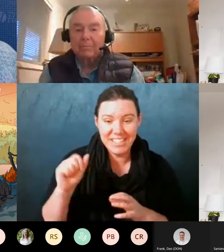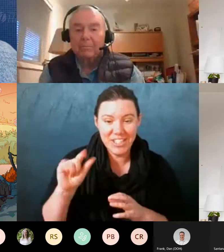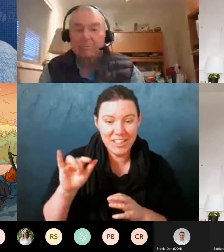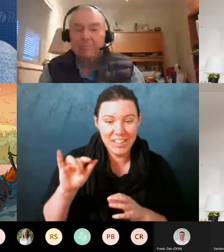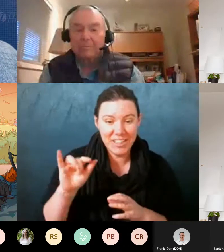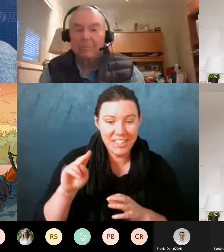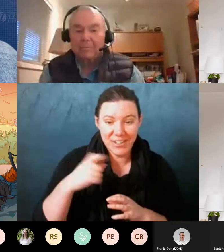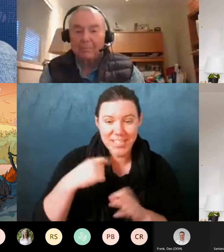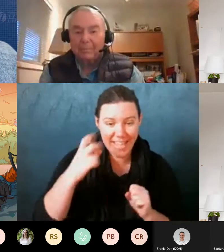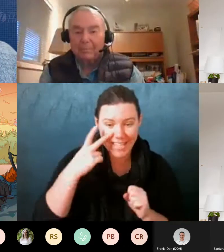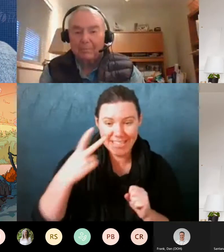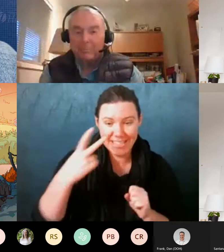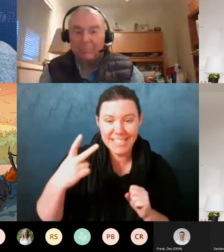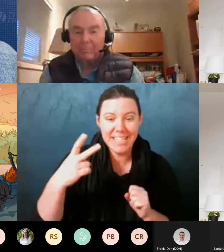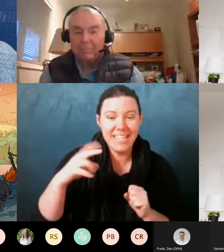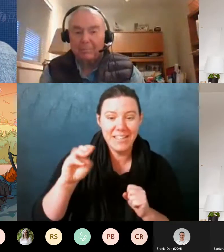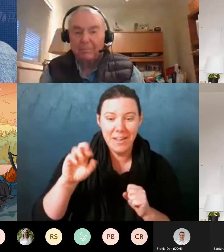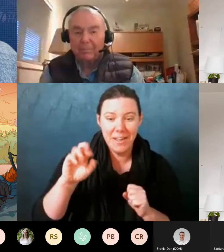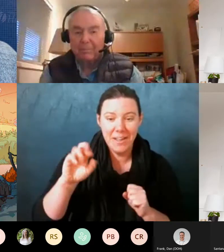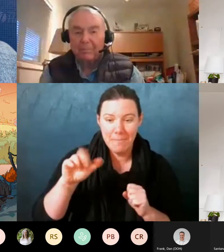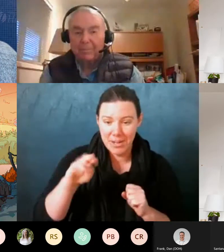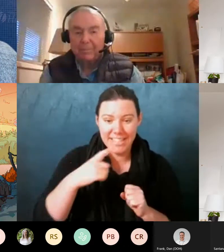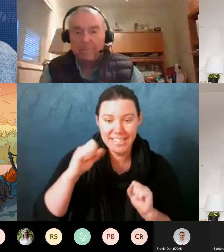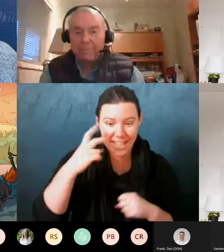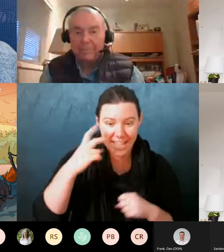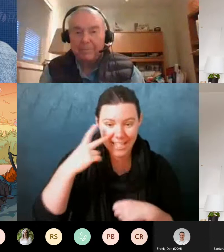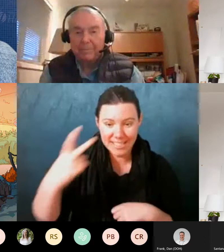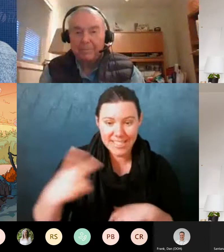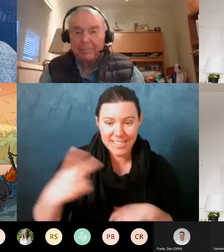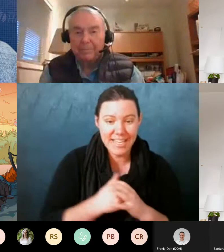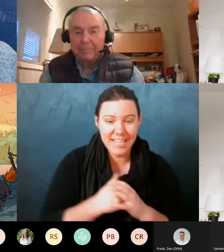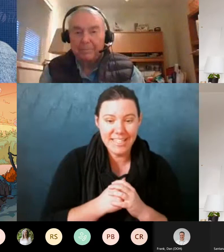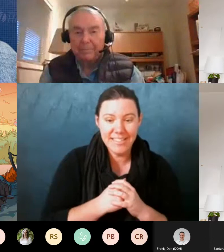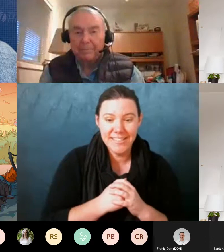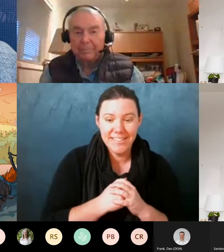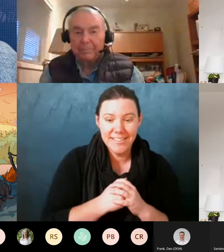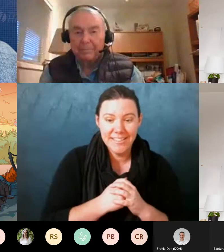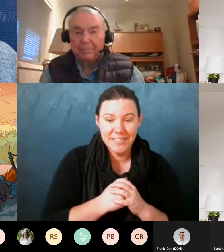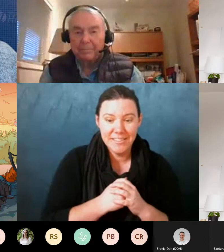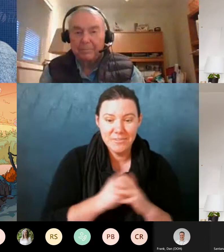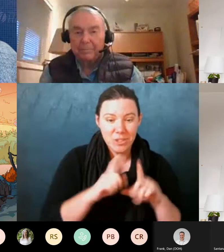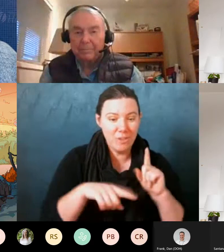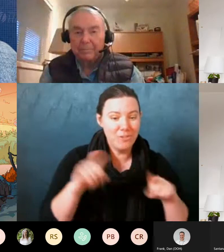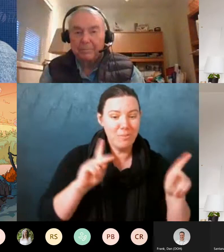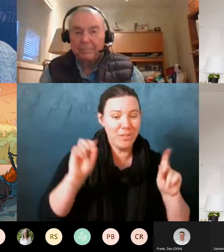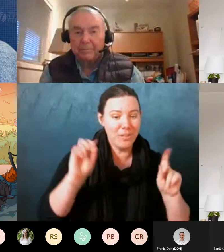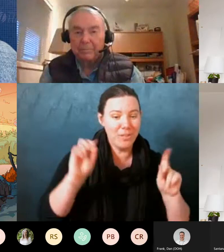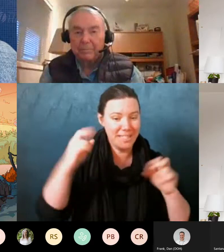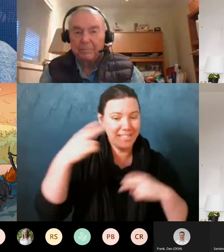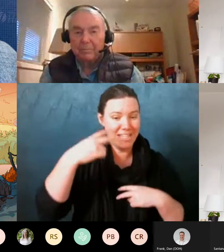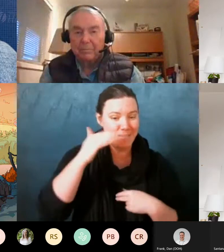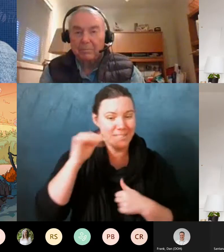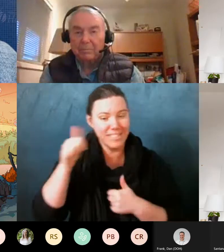I see Shalene also says can see, Maryanne says can see. So a few people can see me,